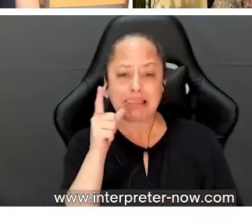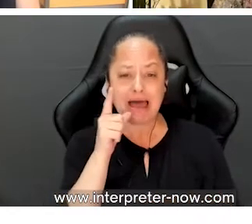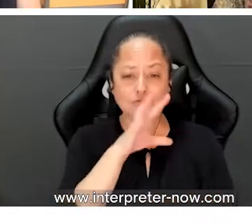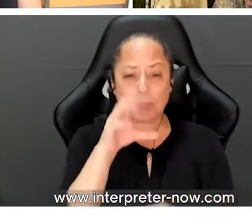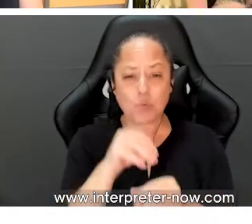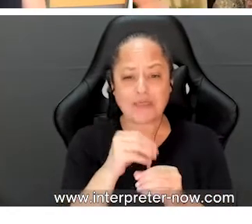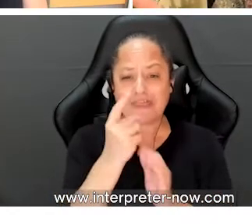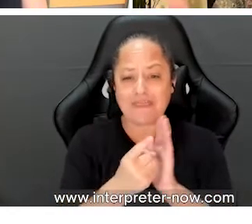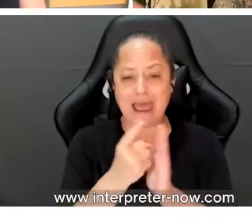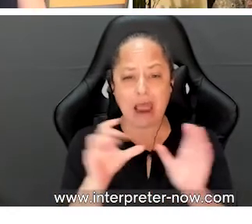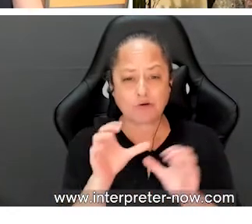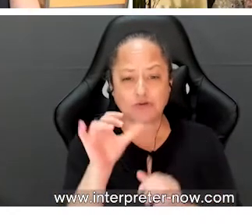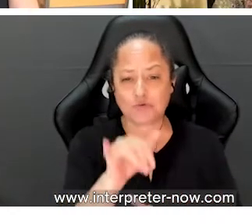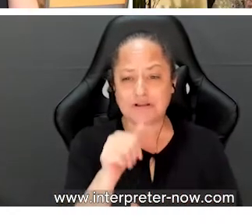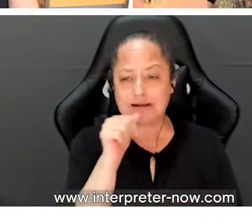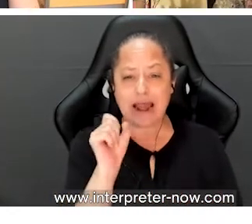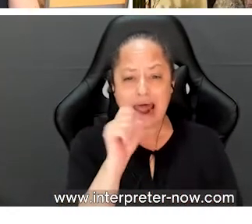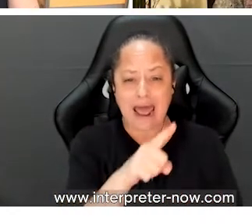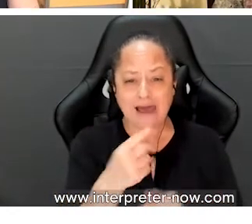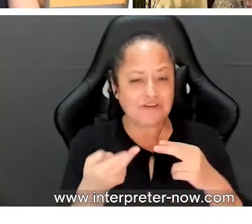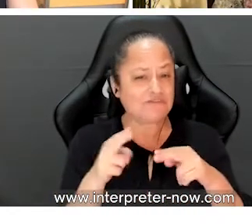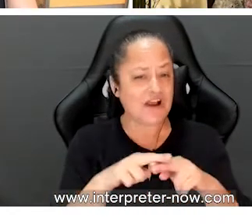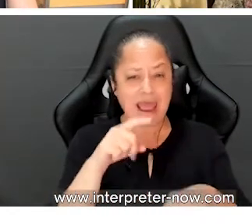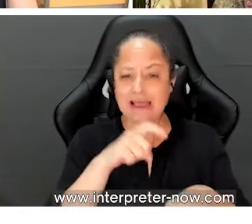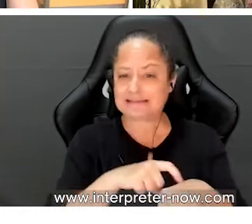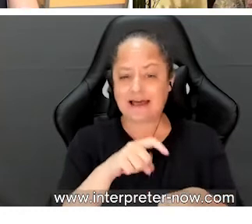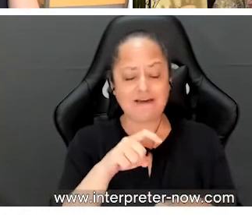to do this, it's not like they're asking for the extra time that other people don't have.